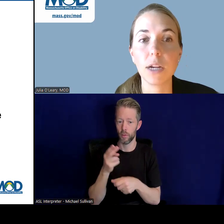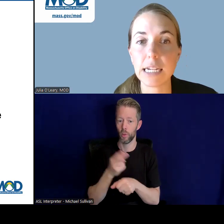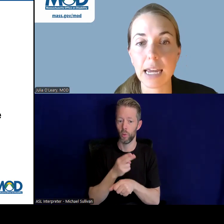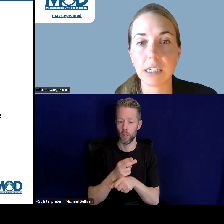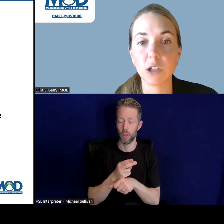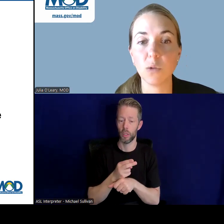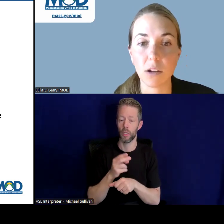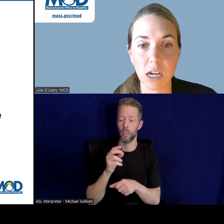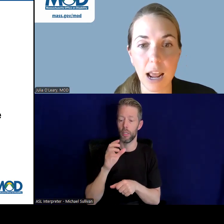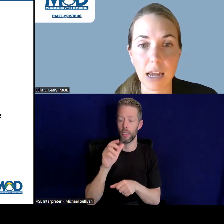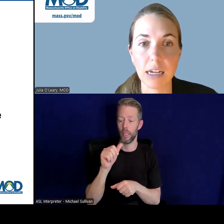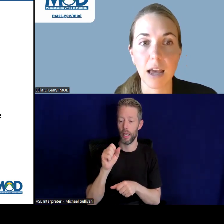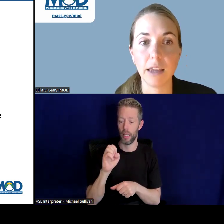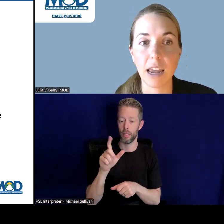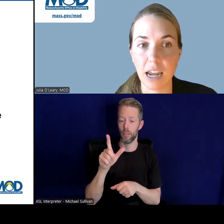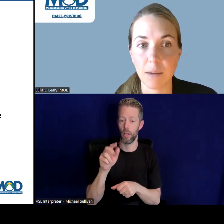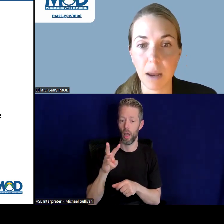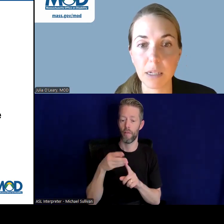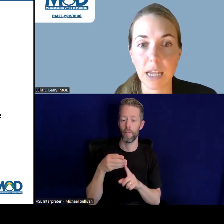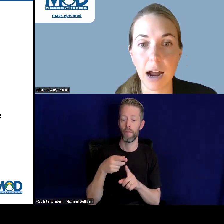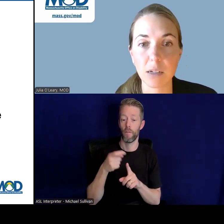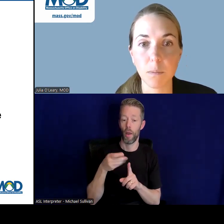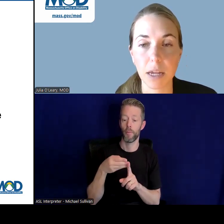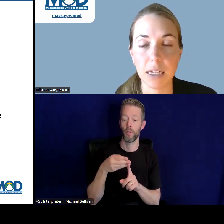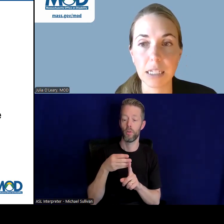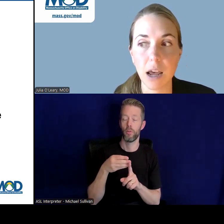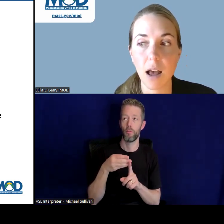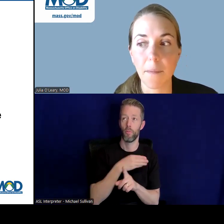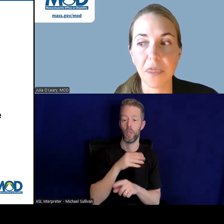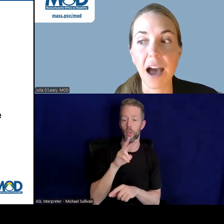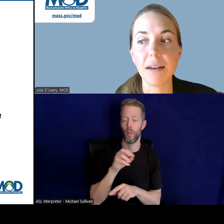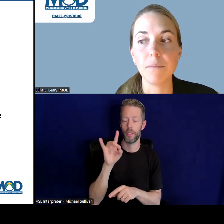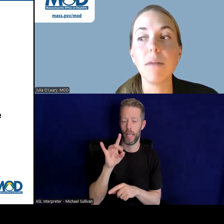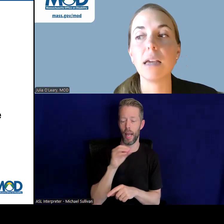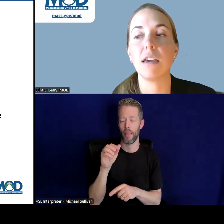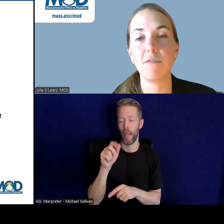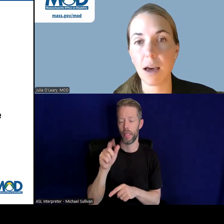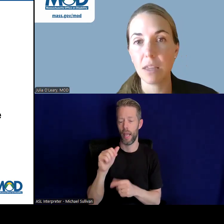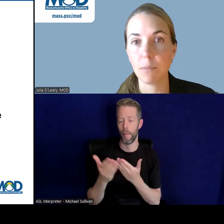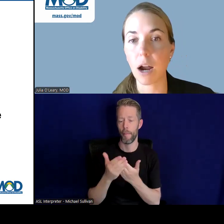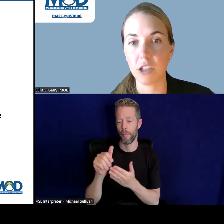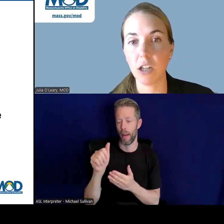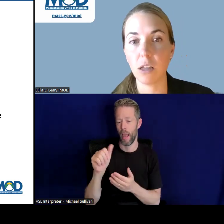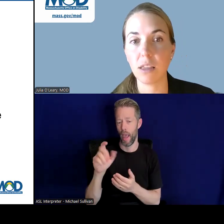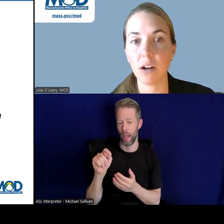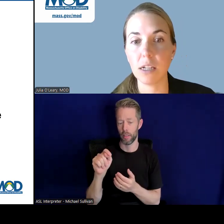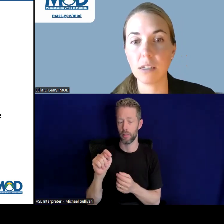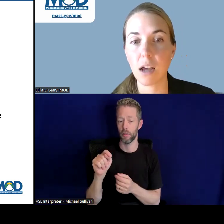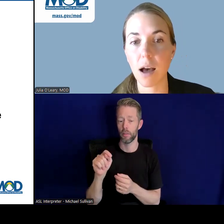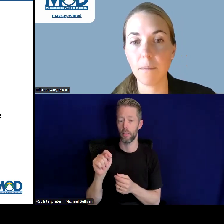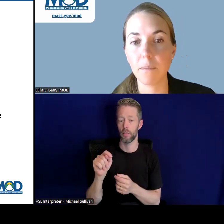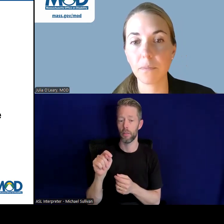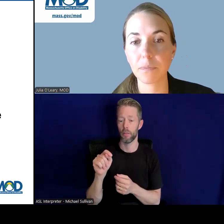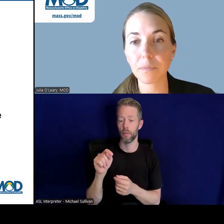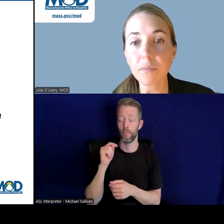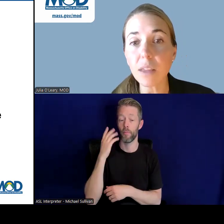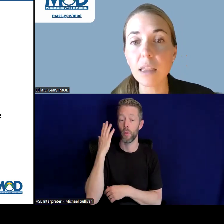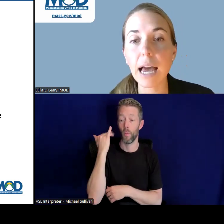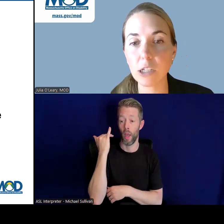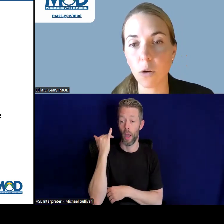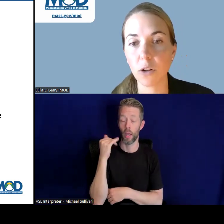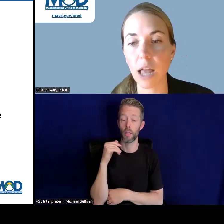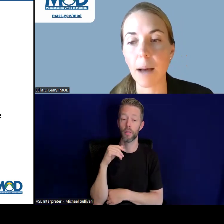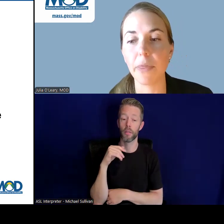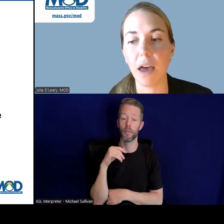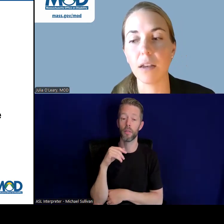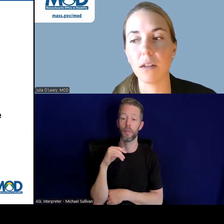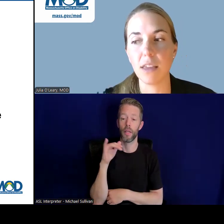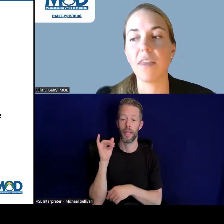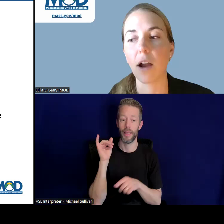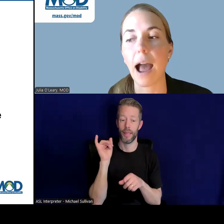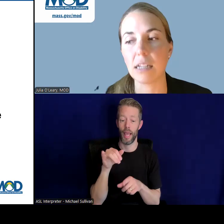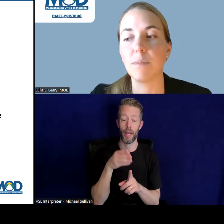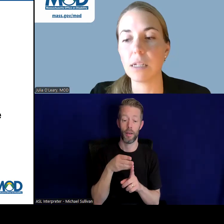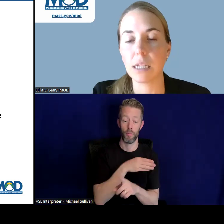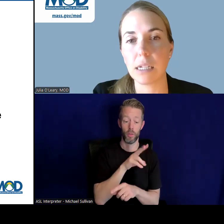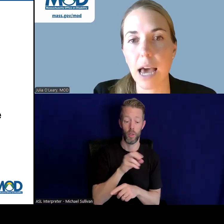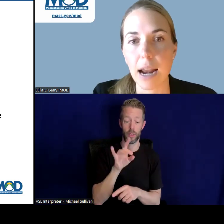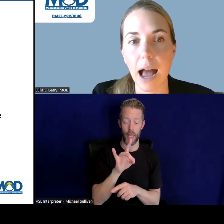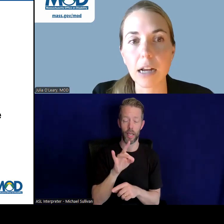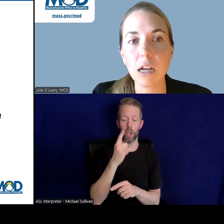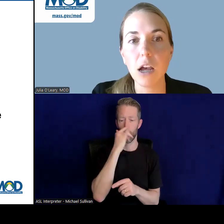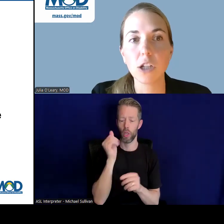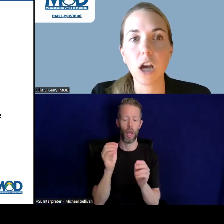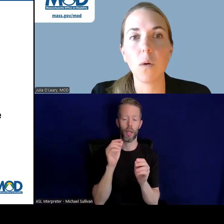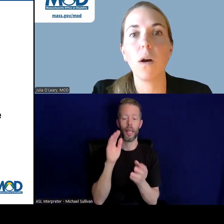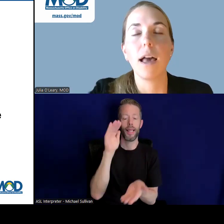predates 2008 and the ADA Amendments Act because that might give them the impression that there's less overlap than there